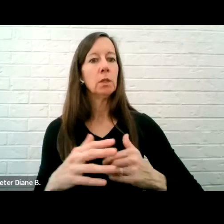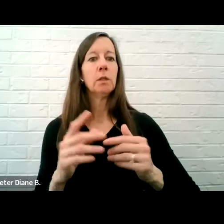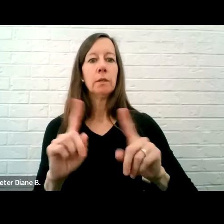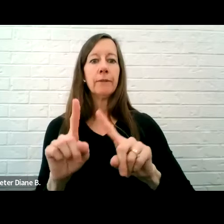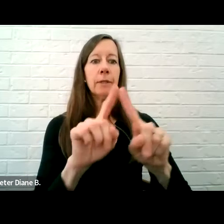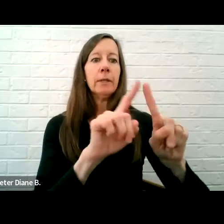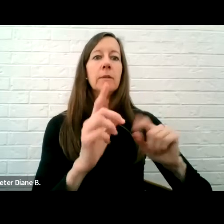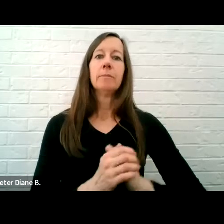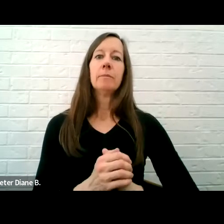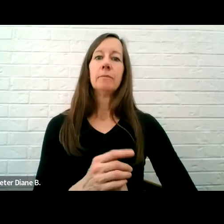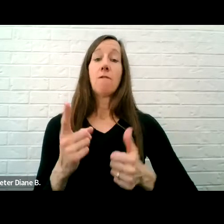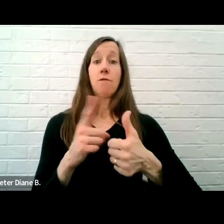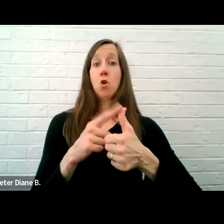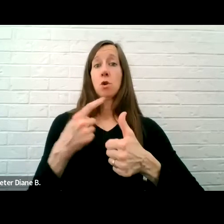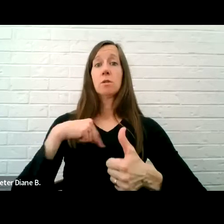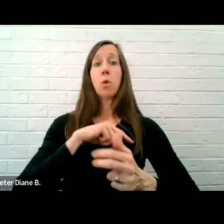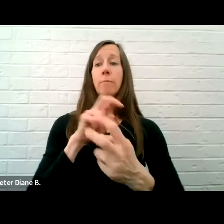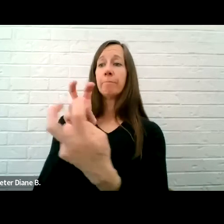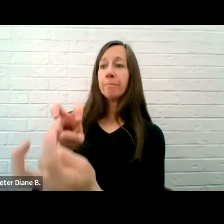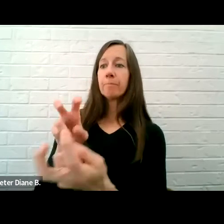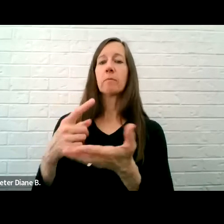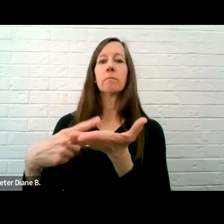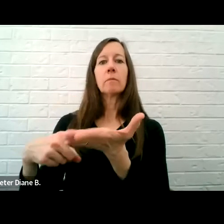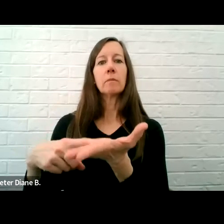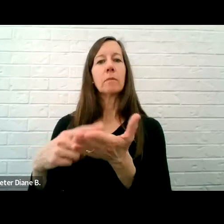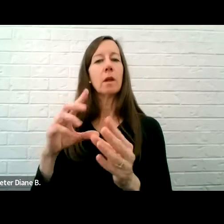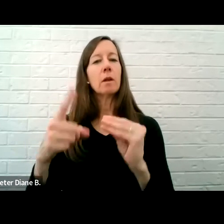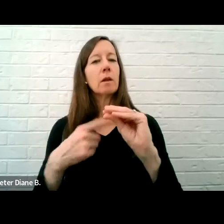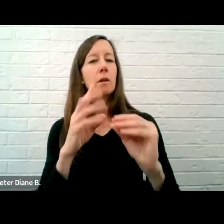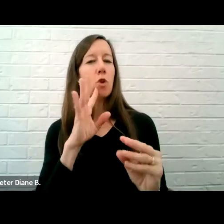messages that have not changed a lot yet for people with disabilities.